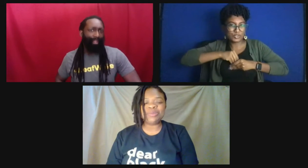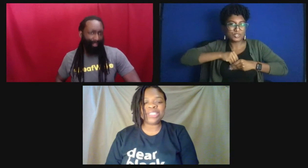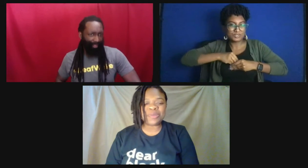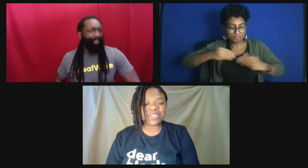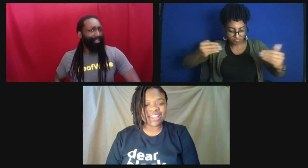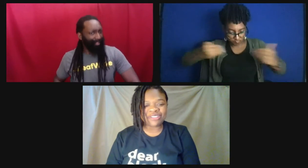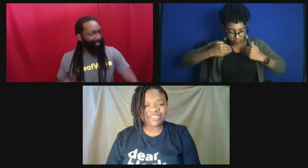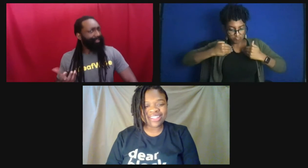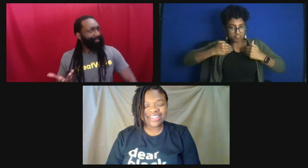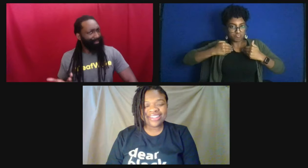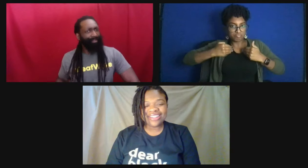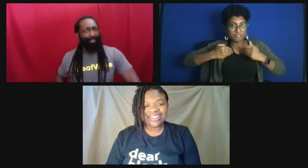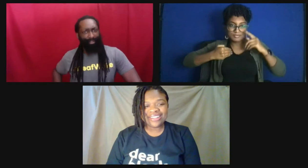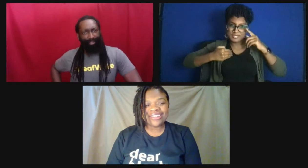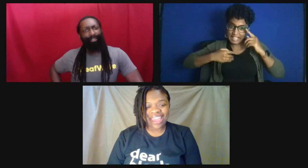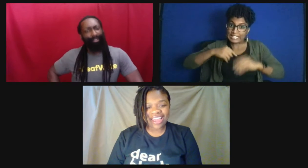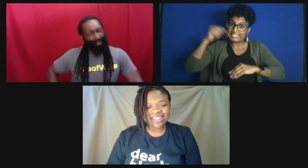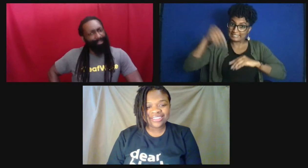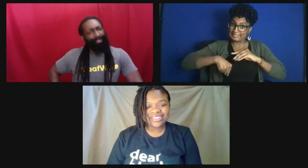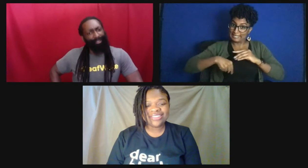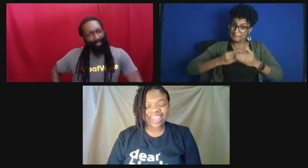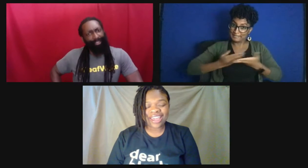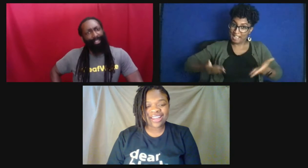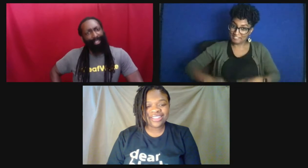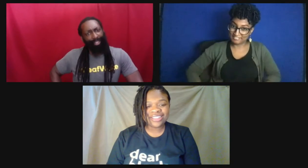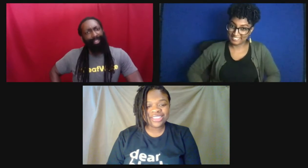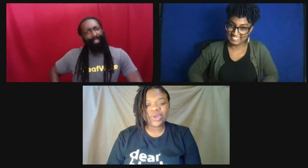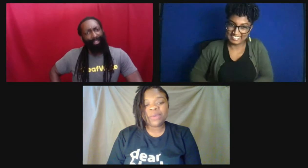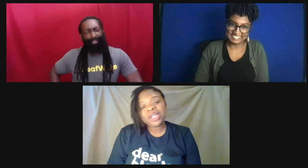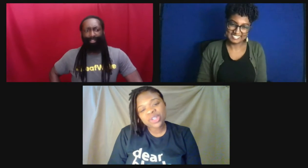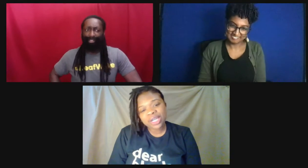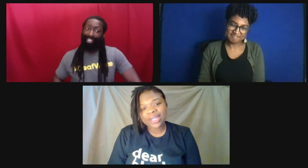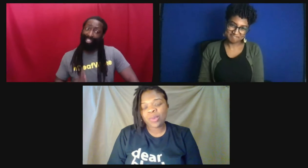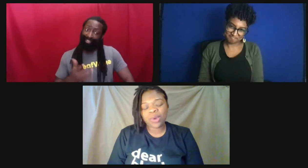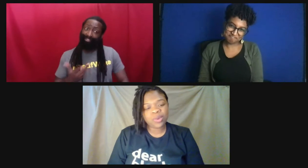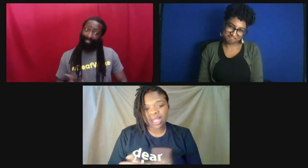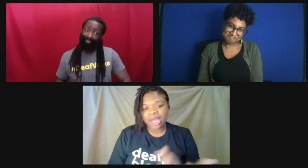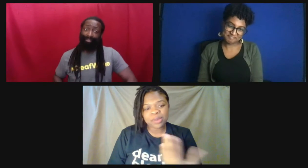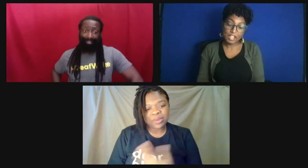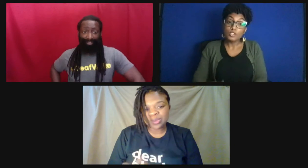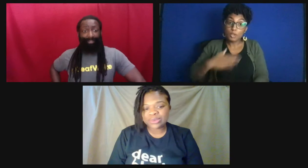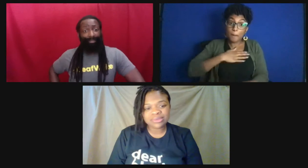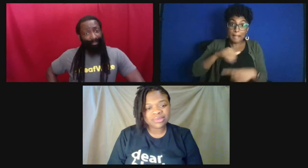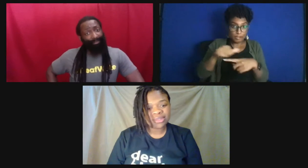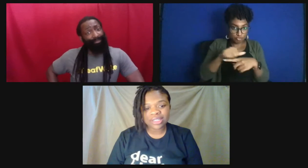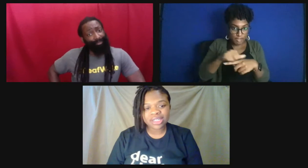Some deep stuff. Yeah. Yeah, so in my training I worked with a lot of people